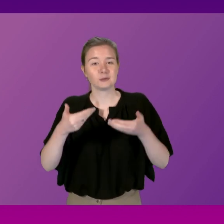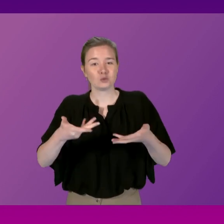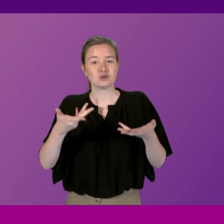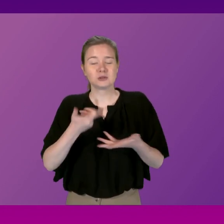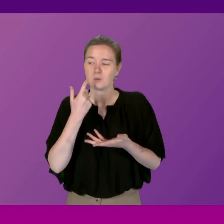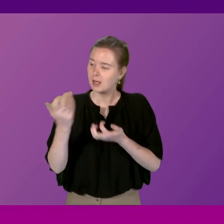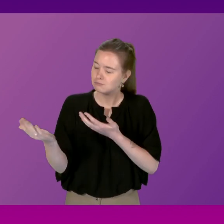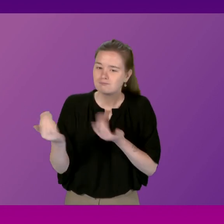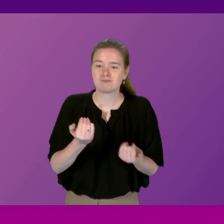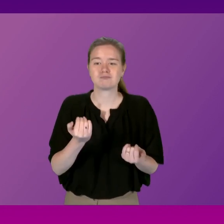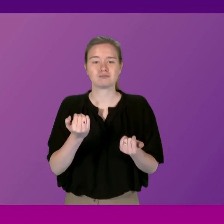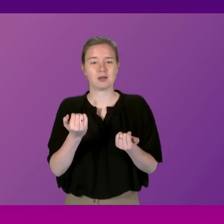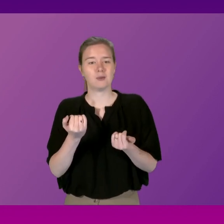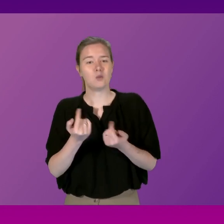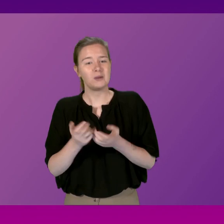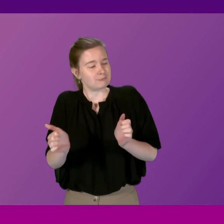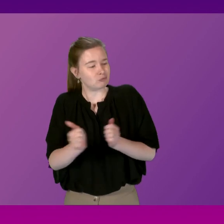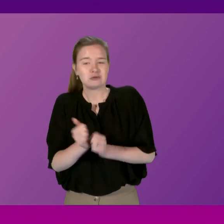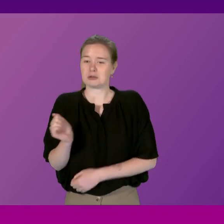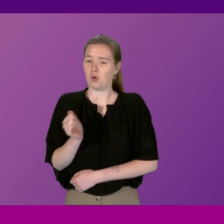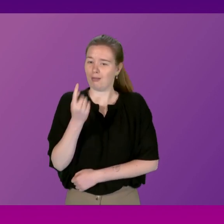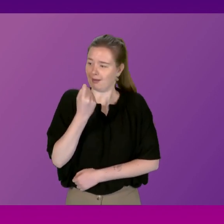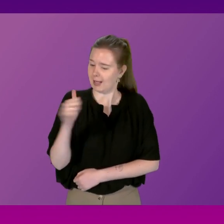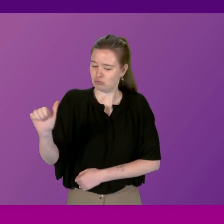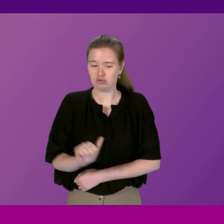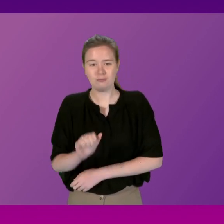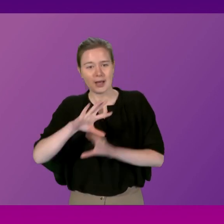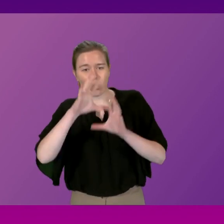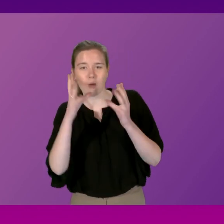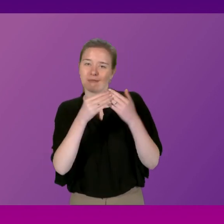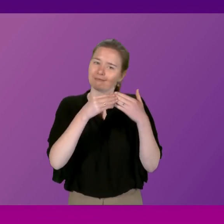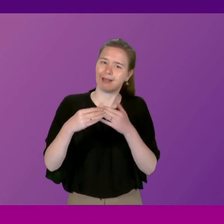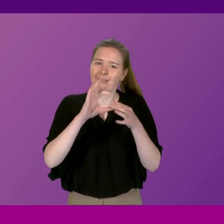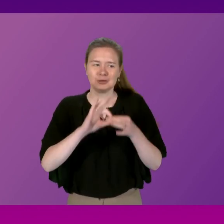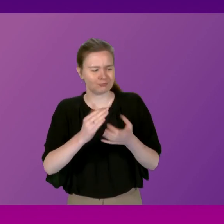We agree that Scotland can and should be a world leader in protecting human rights.